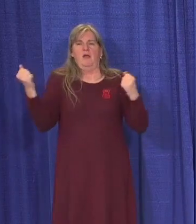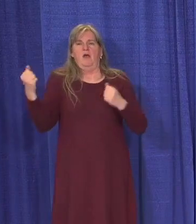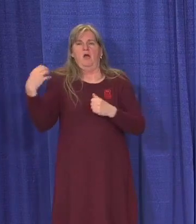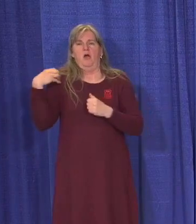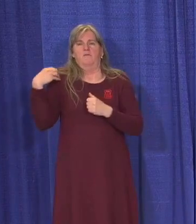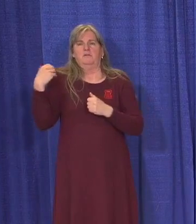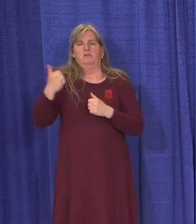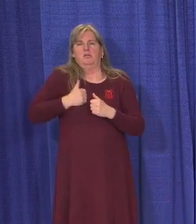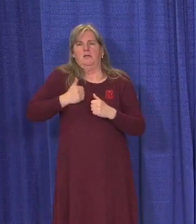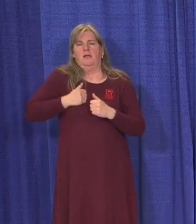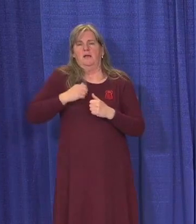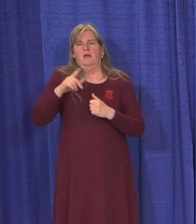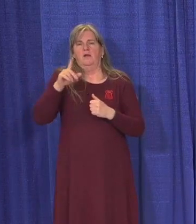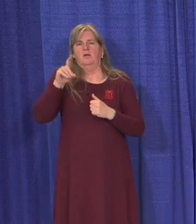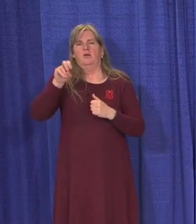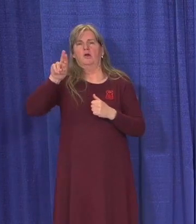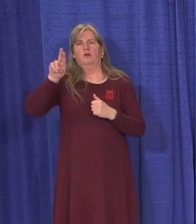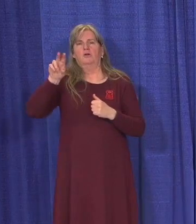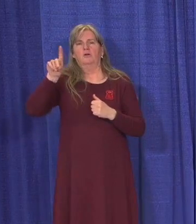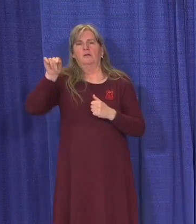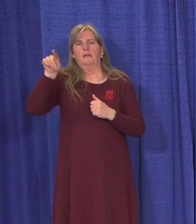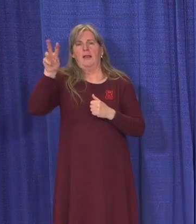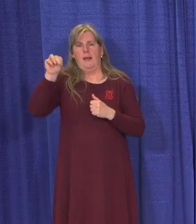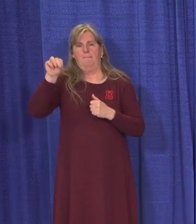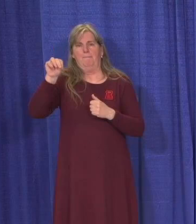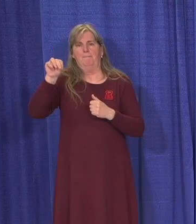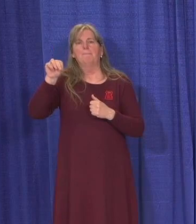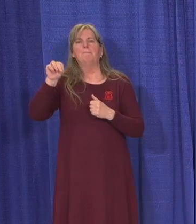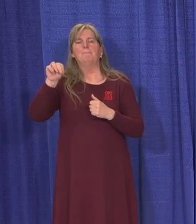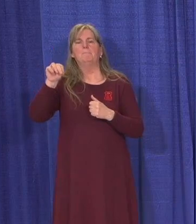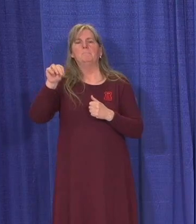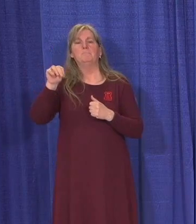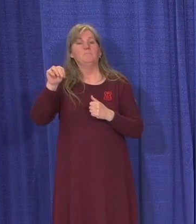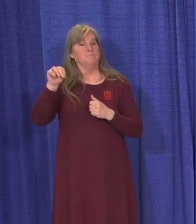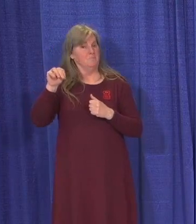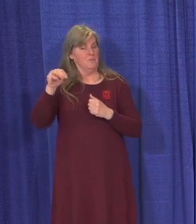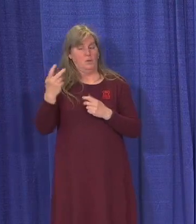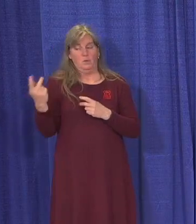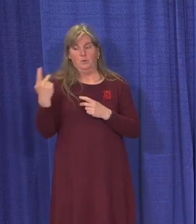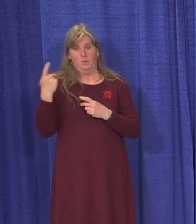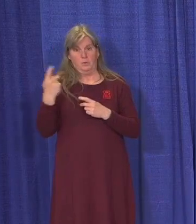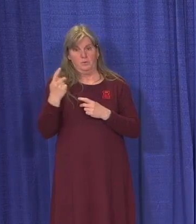questions you do not get the answer to I invite you to take part this Saturday morning and a